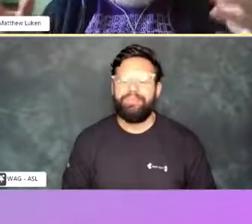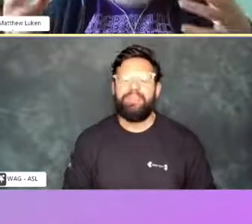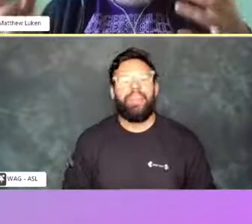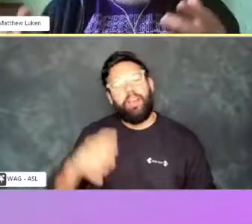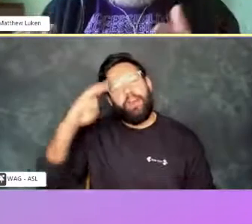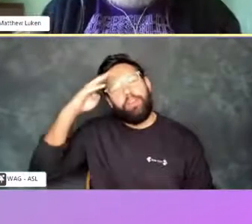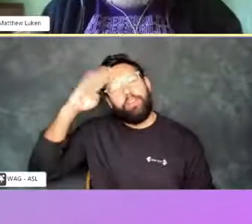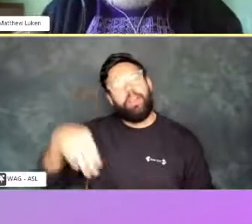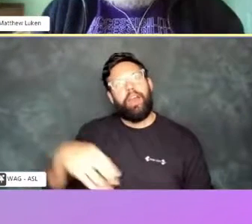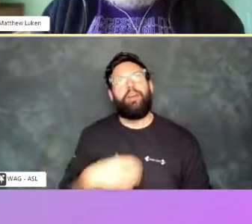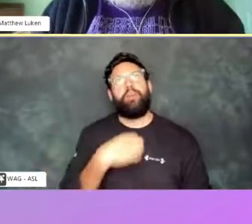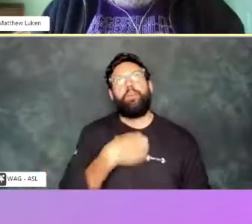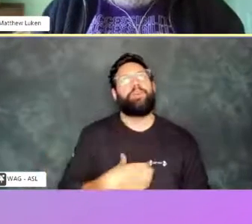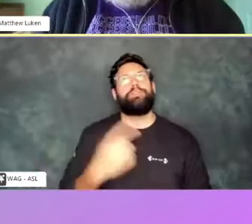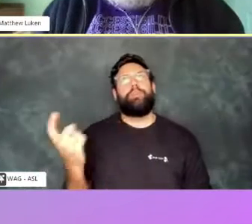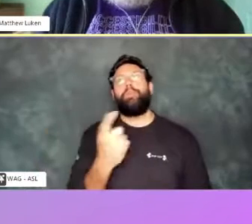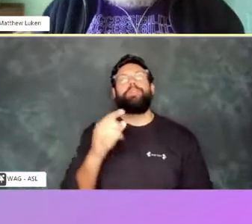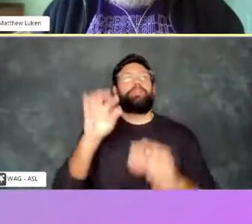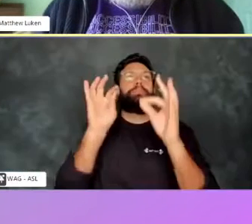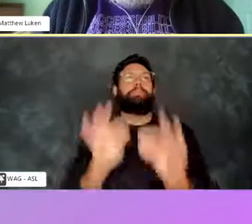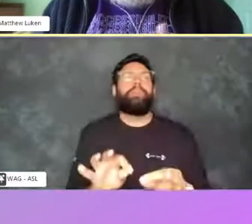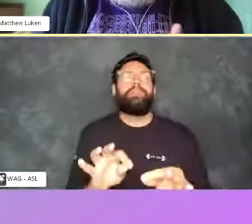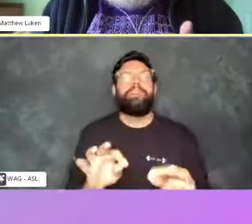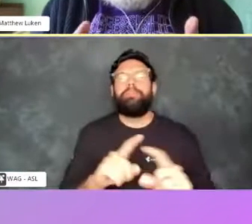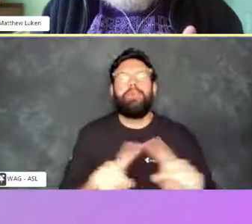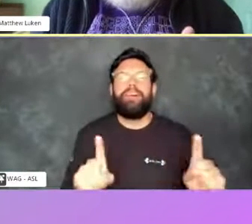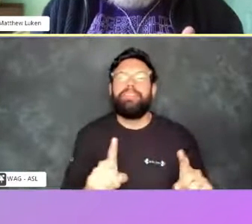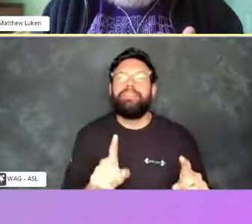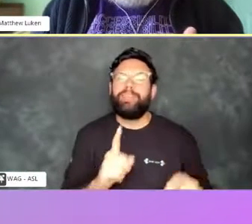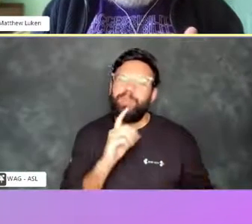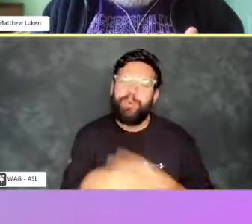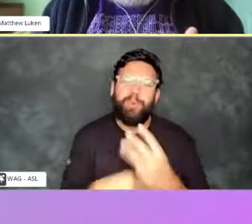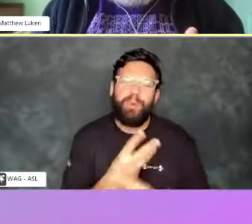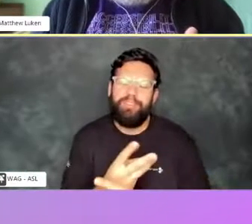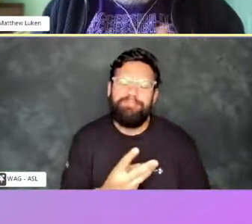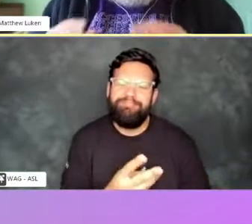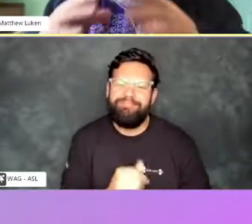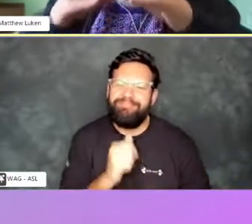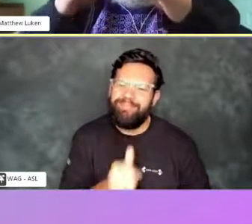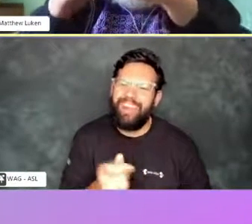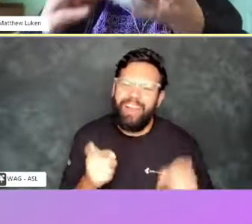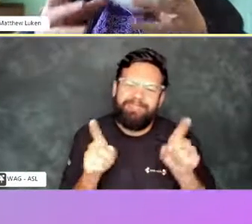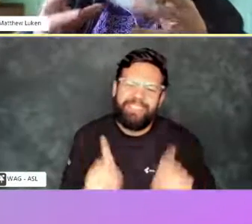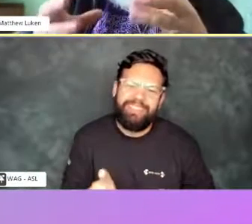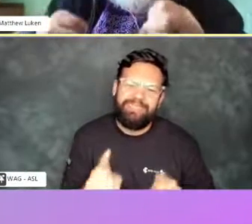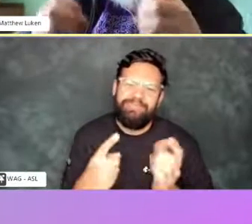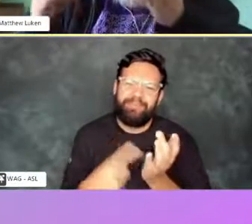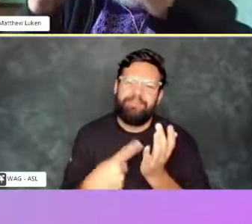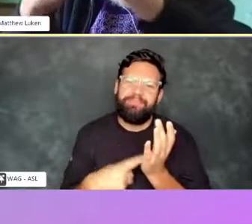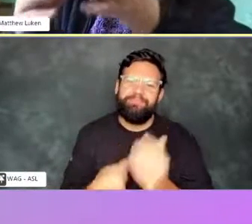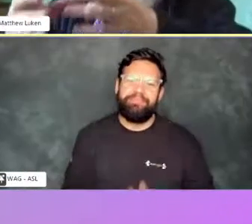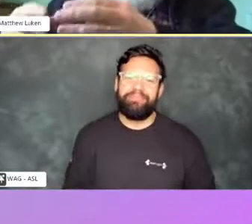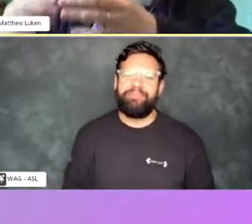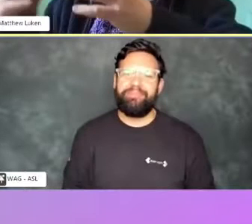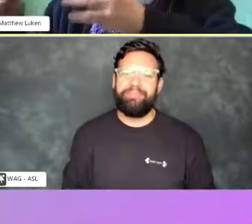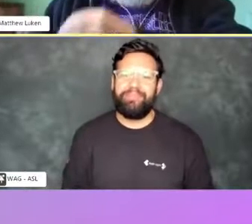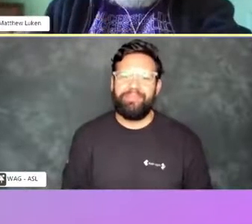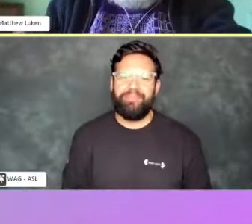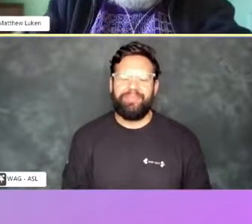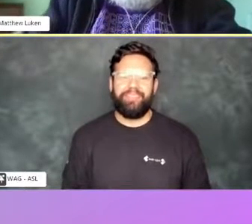stakeholders at something that they can agree on. And ultimately, we all wish that we could be perfect and everybody would do this all the time, but the practicality